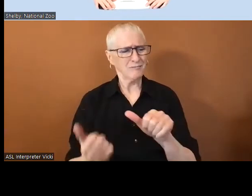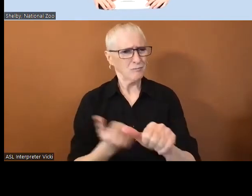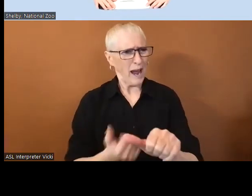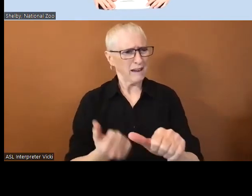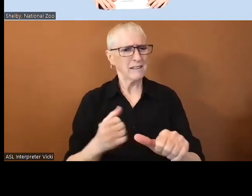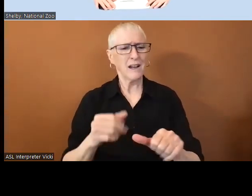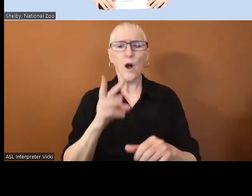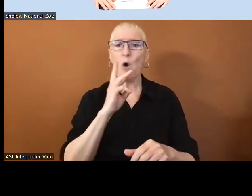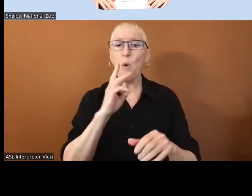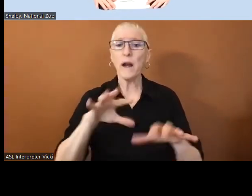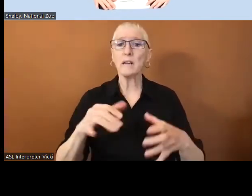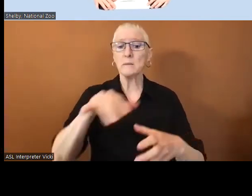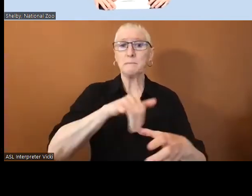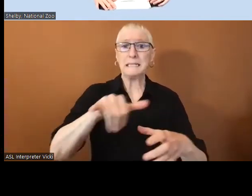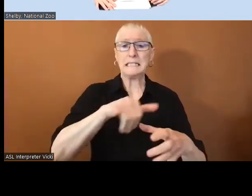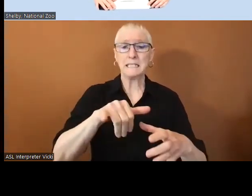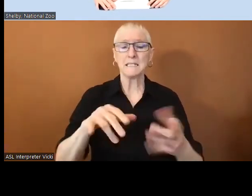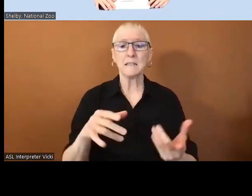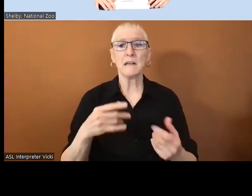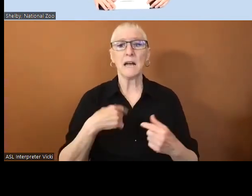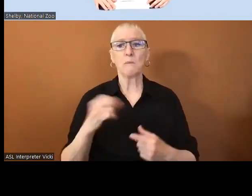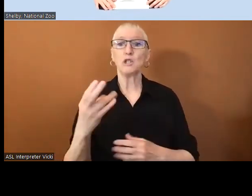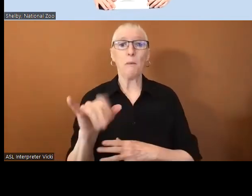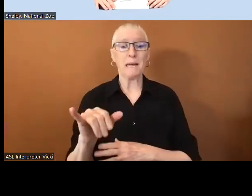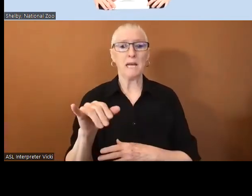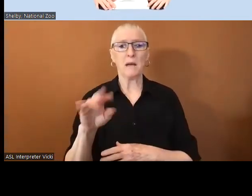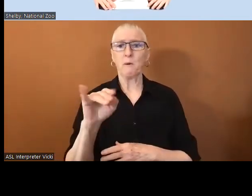My name is Shelby. I'm a marine mammal scientist and intern at the Smithsonian